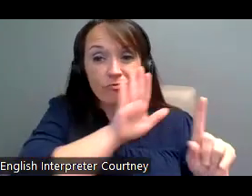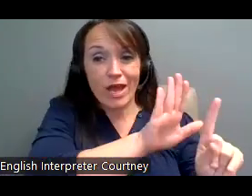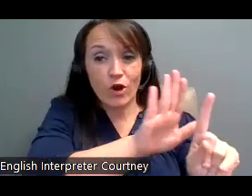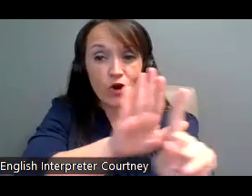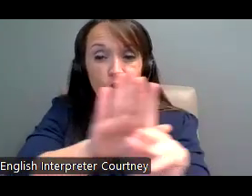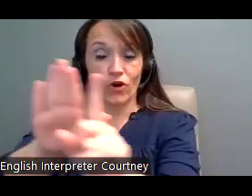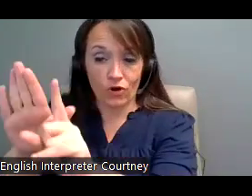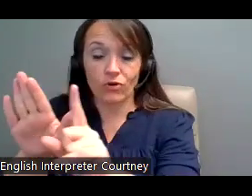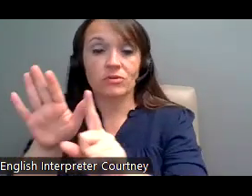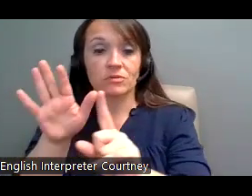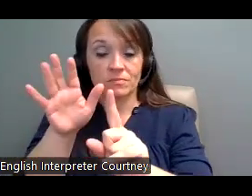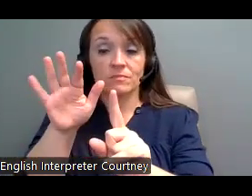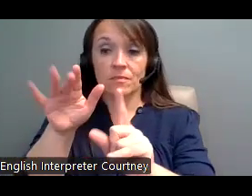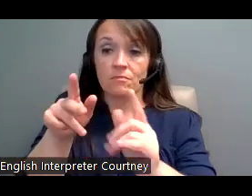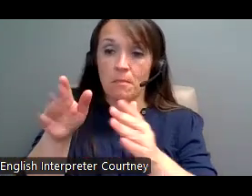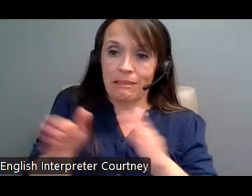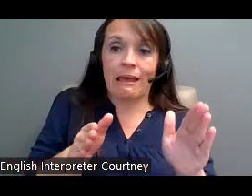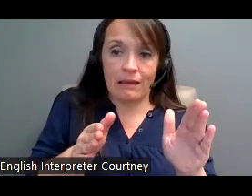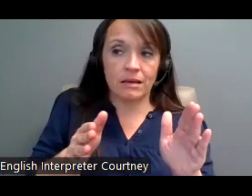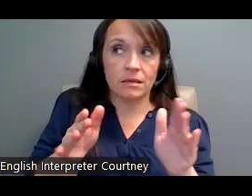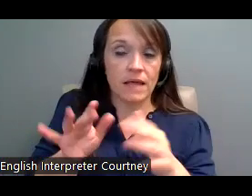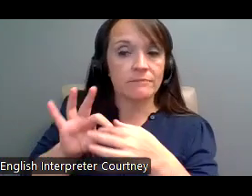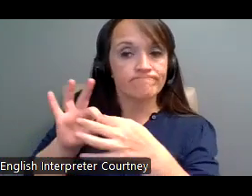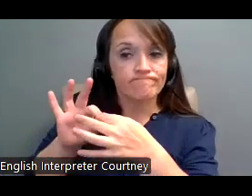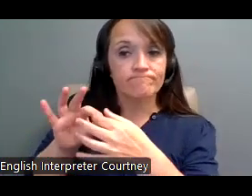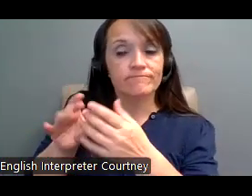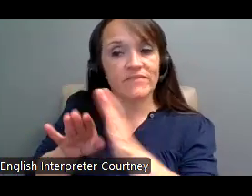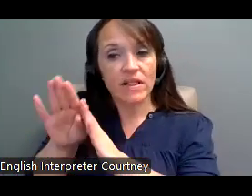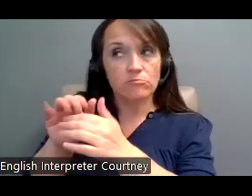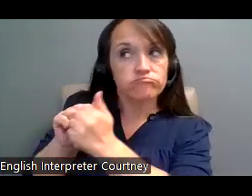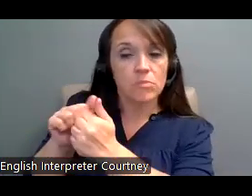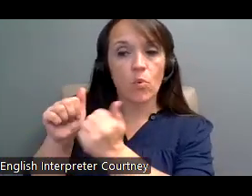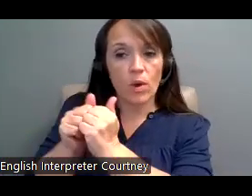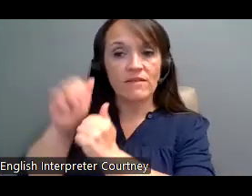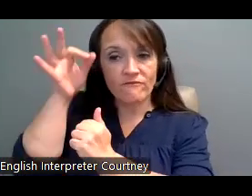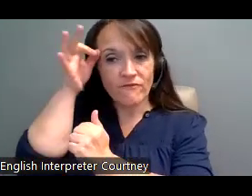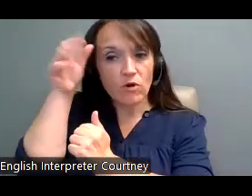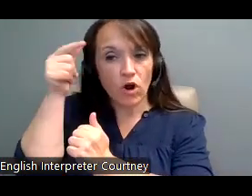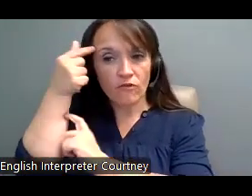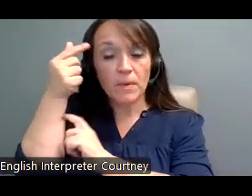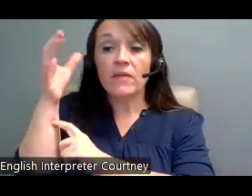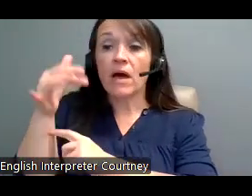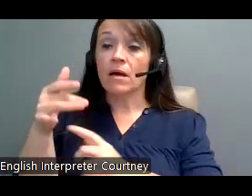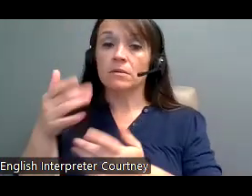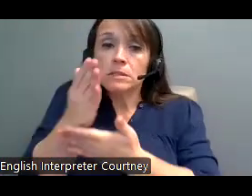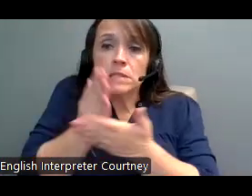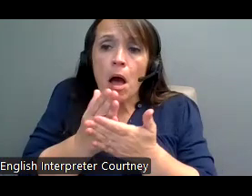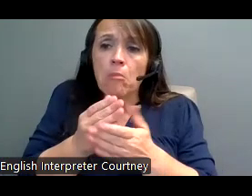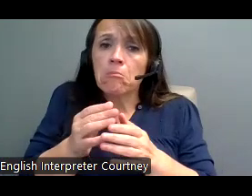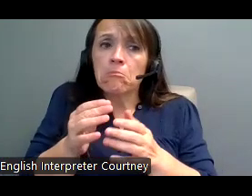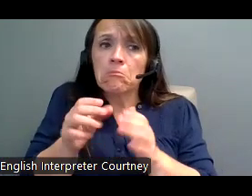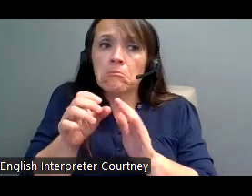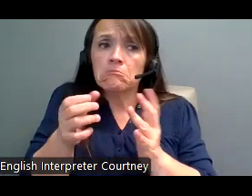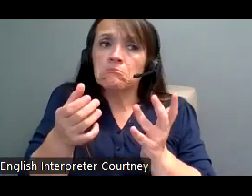So, while some of the bits and pieces of plans are similar, and the rules from from the